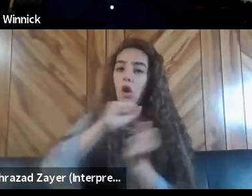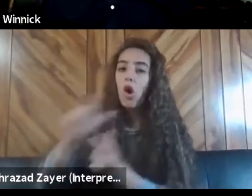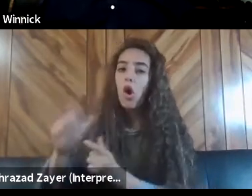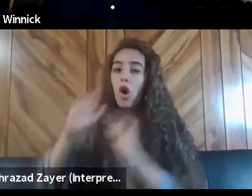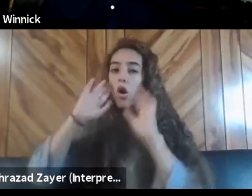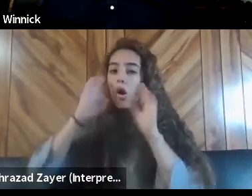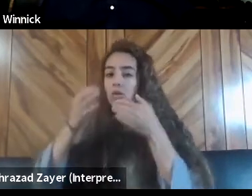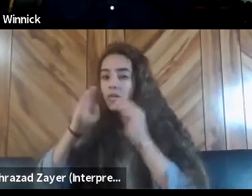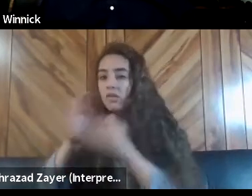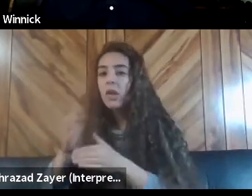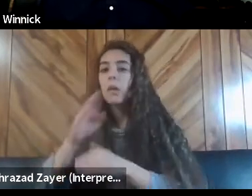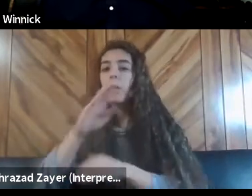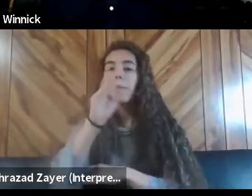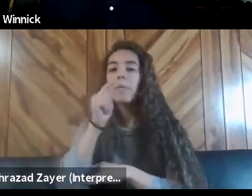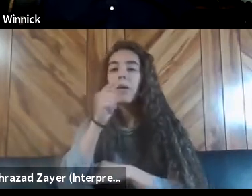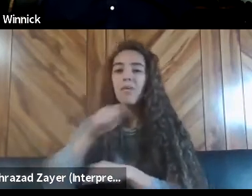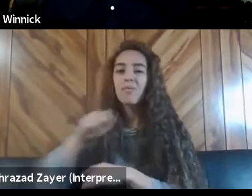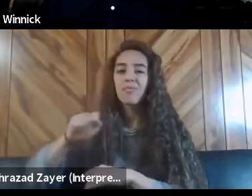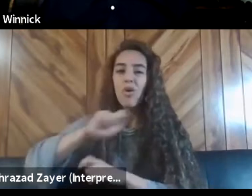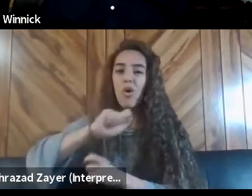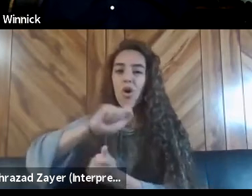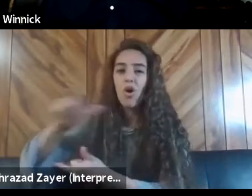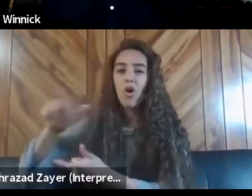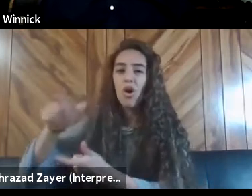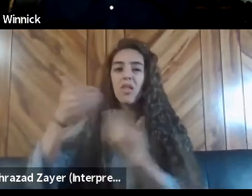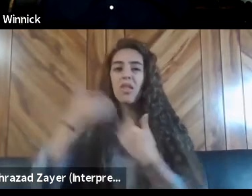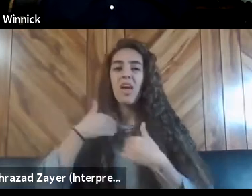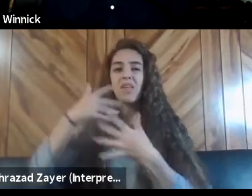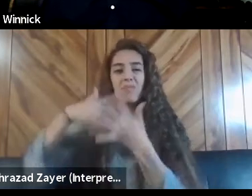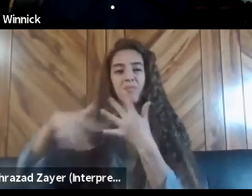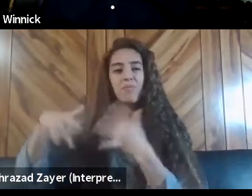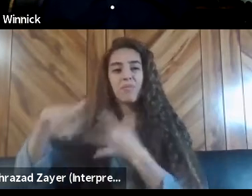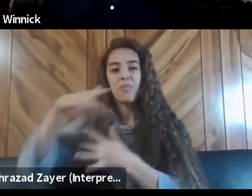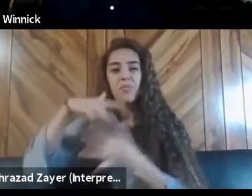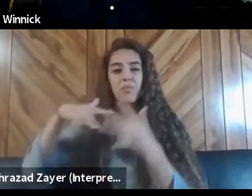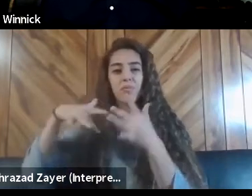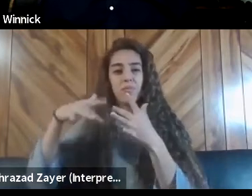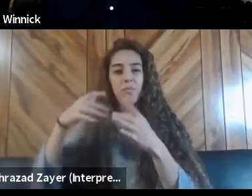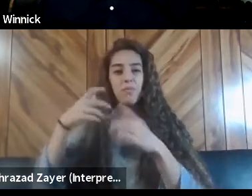sort of social difficulties. And so they started hanging out